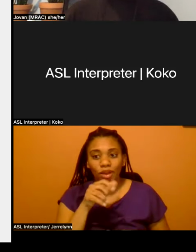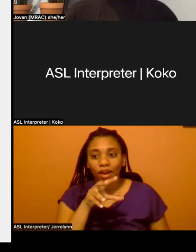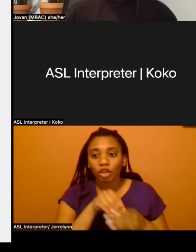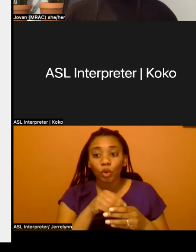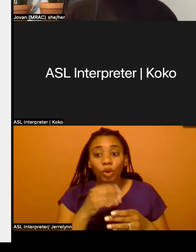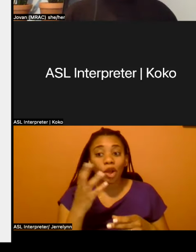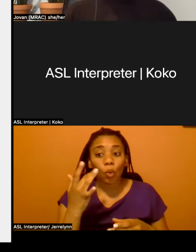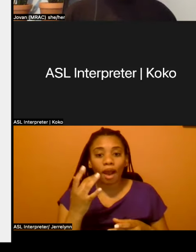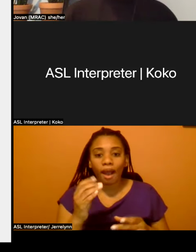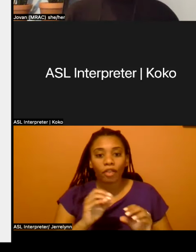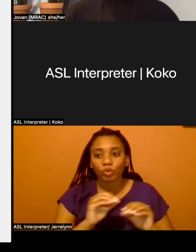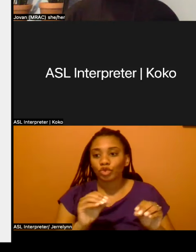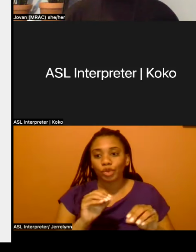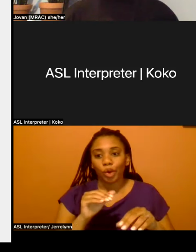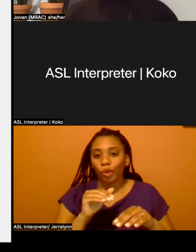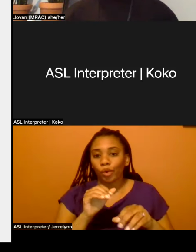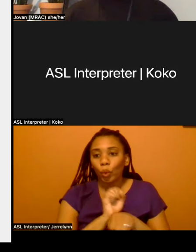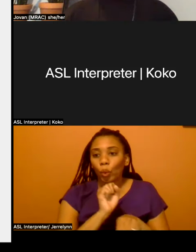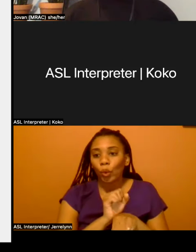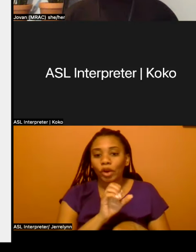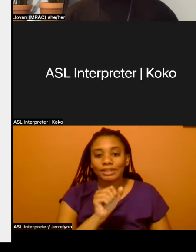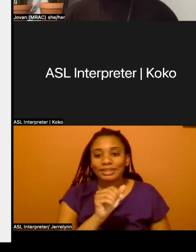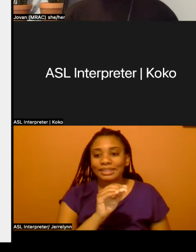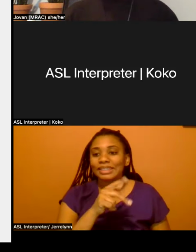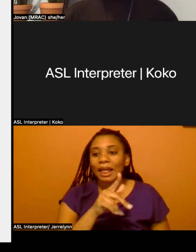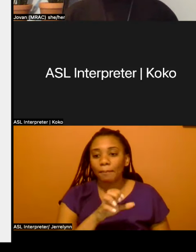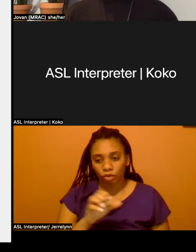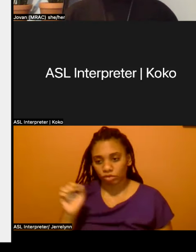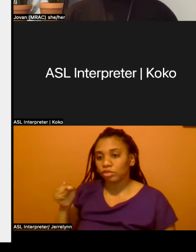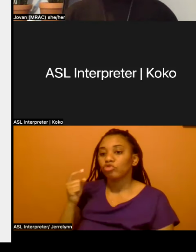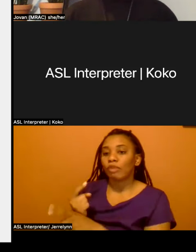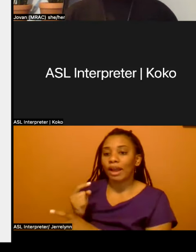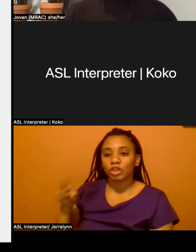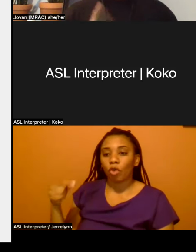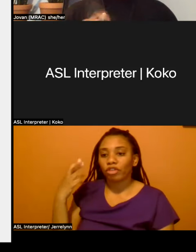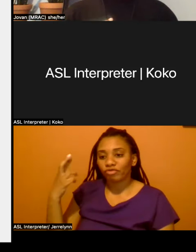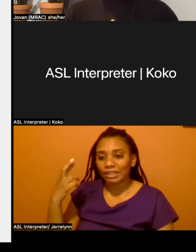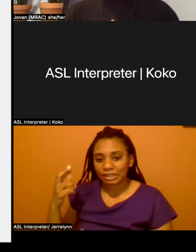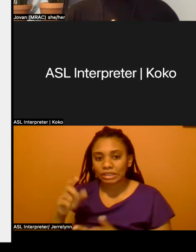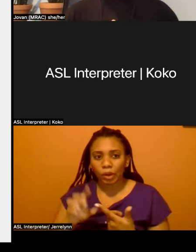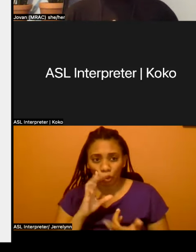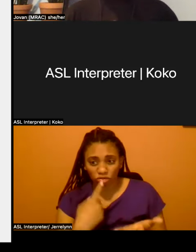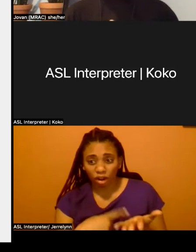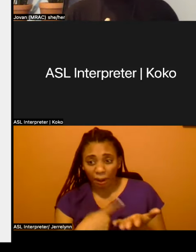That's the only reason, yeah. [Mirella] And we will talk about the selection process. The next slide.